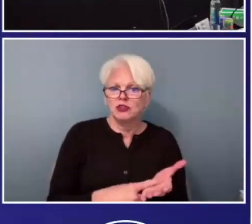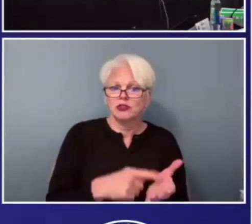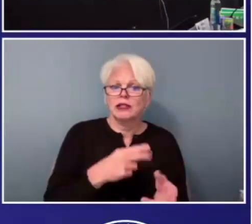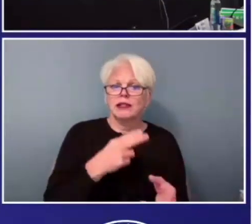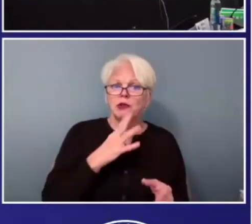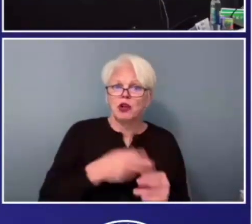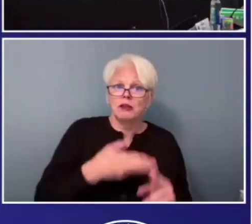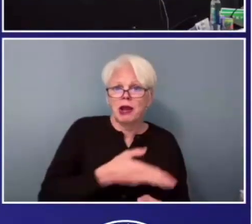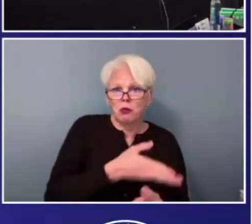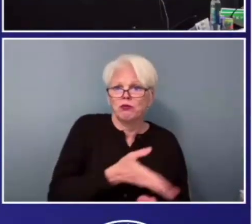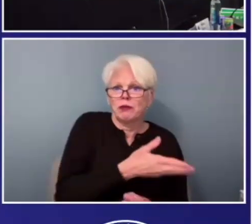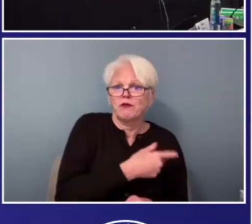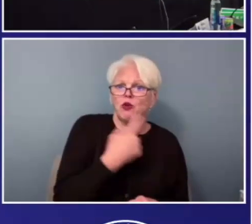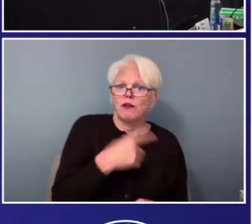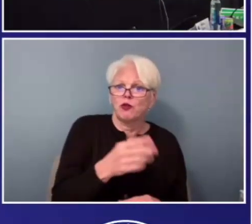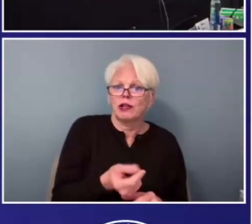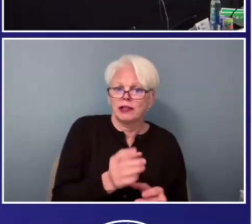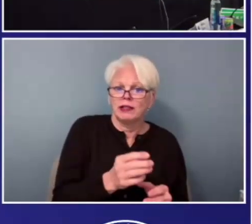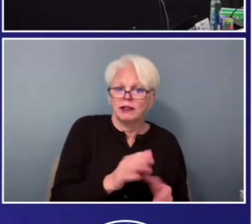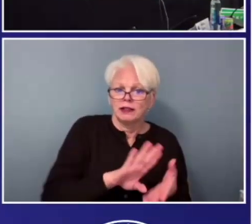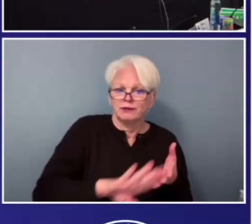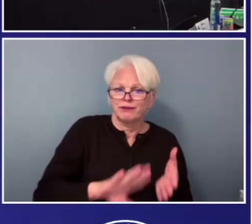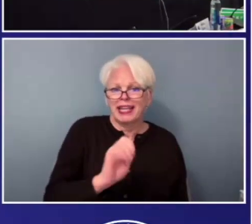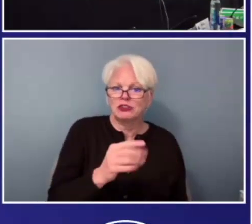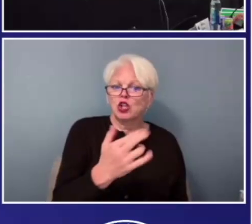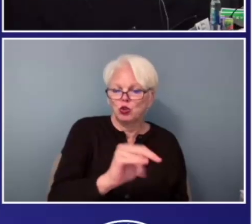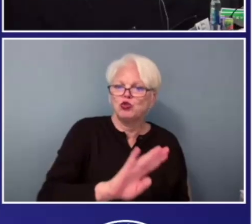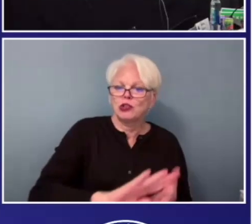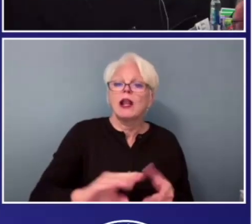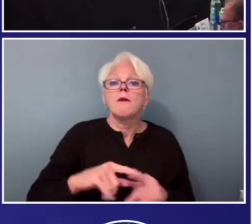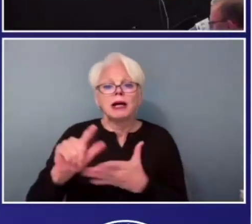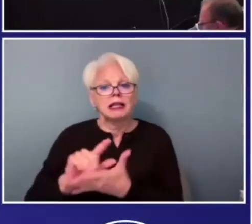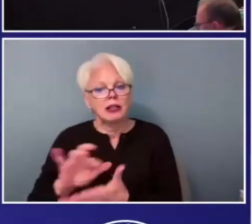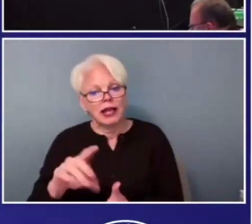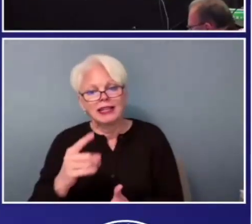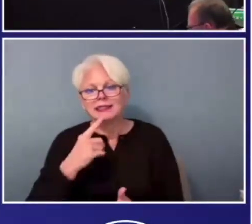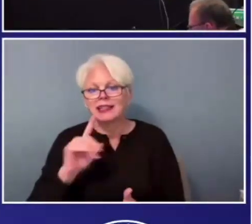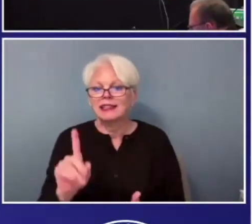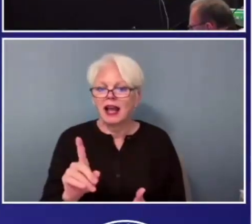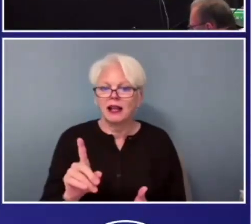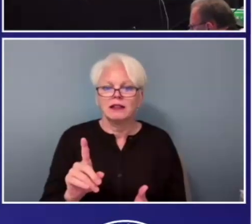sufficiently narrowly mean that this only applies to the matching interest and